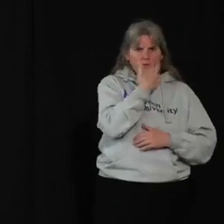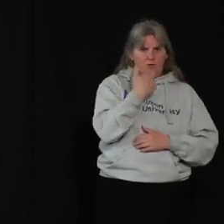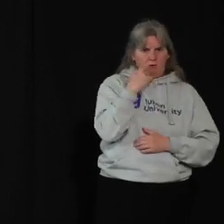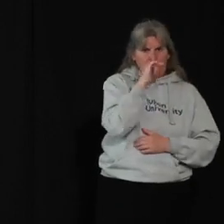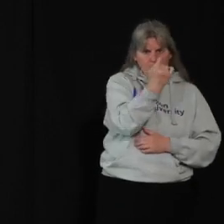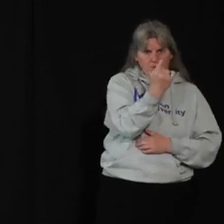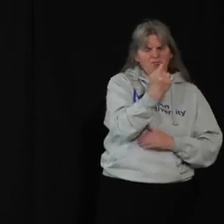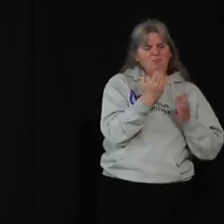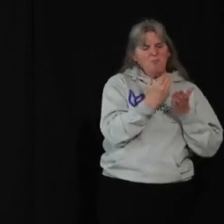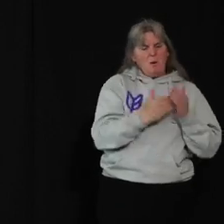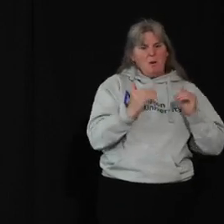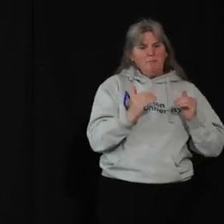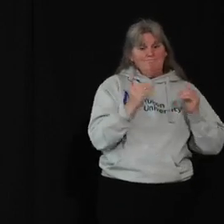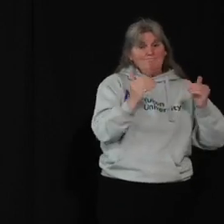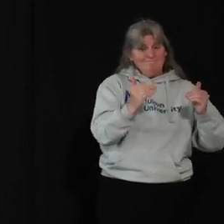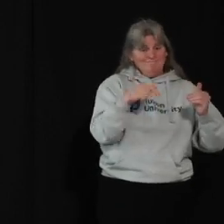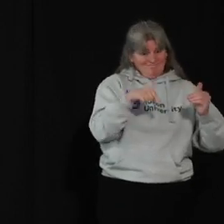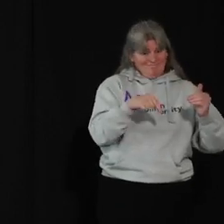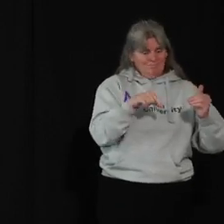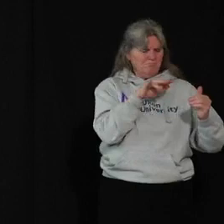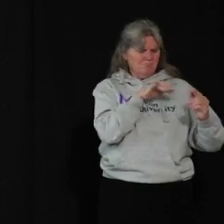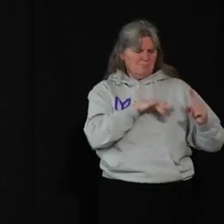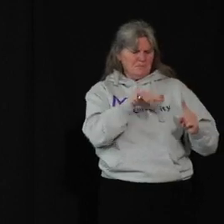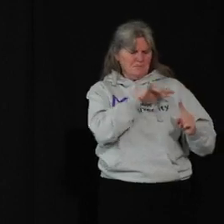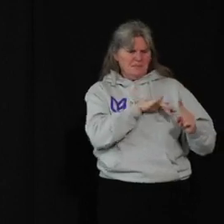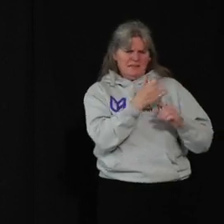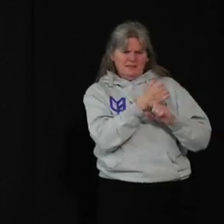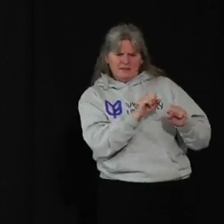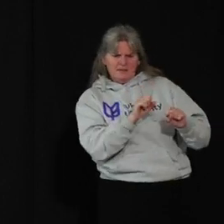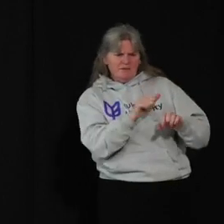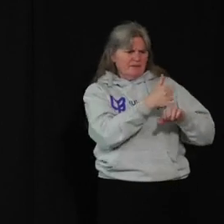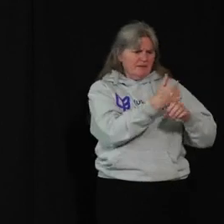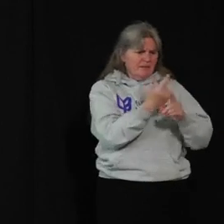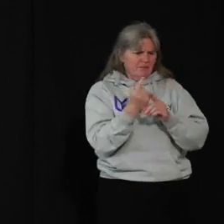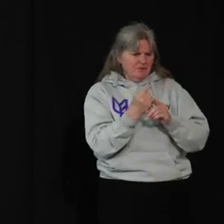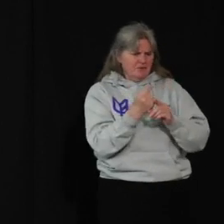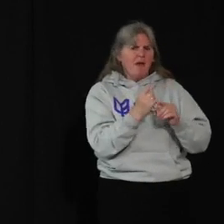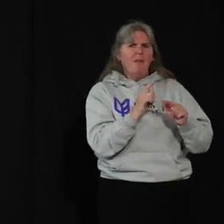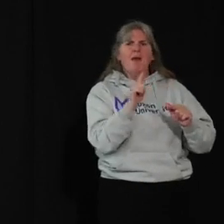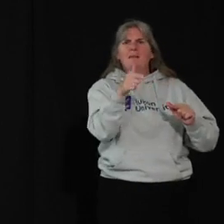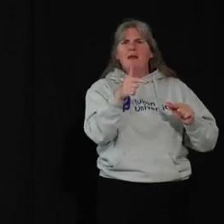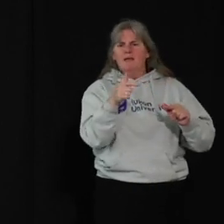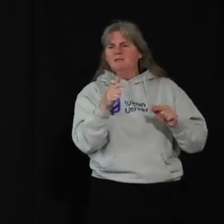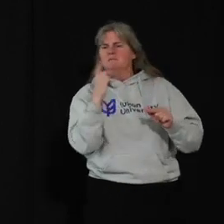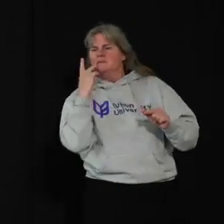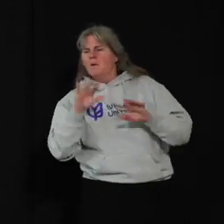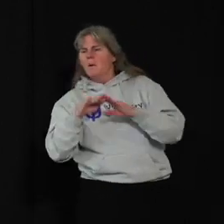first, in phase one. Then being able to take a look at safe provisions for borrowers.